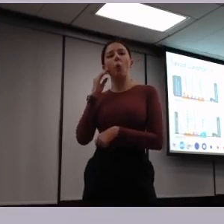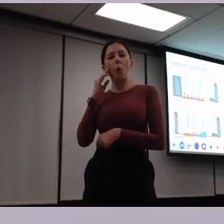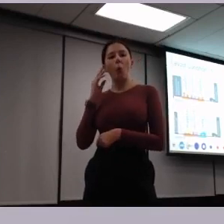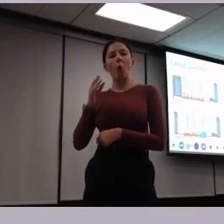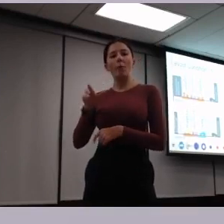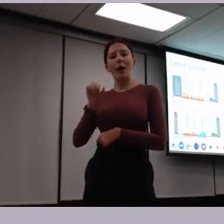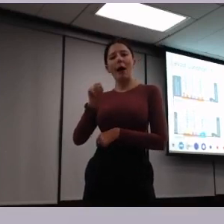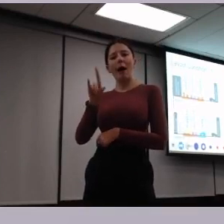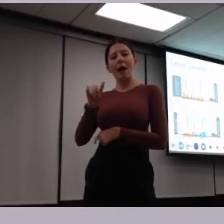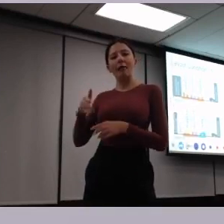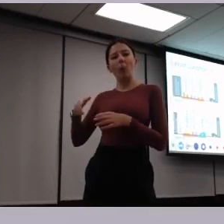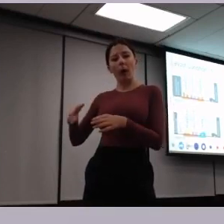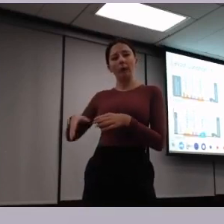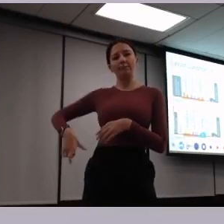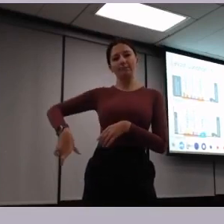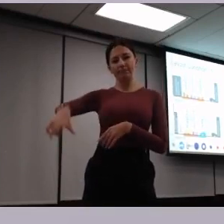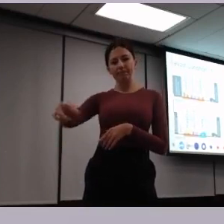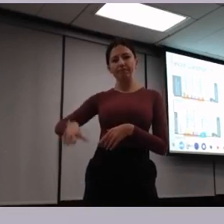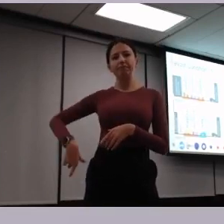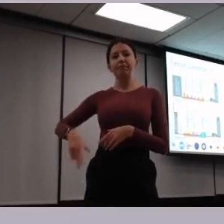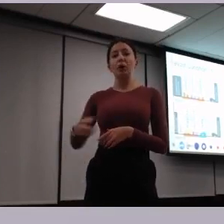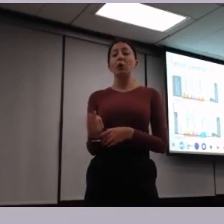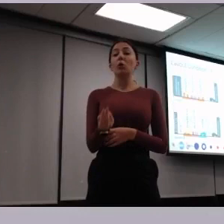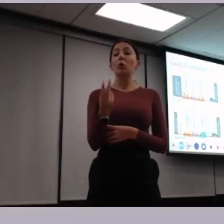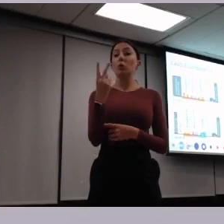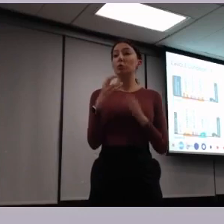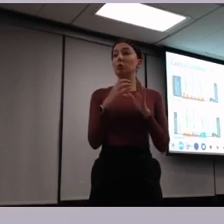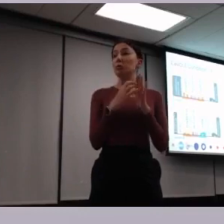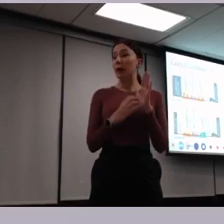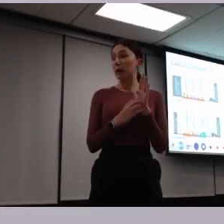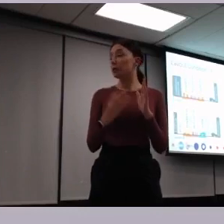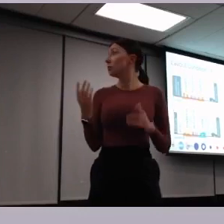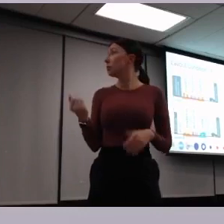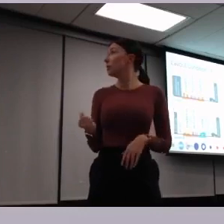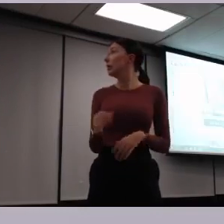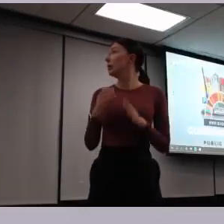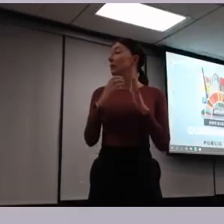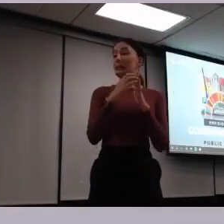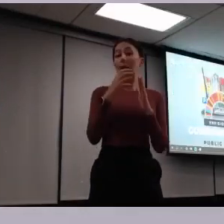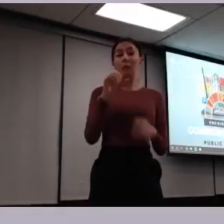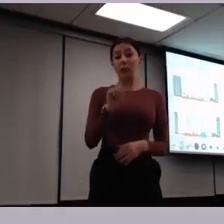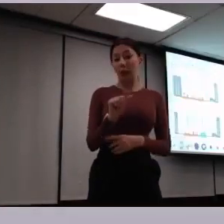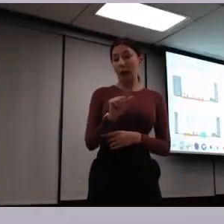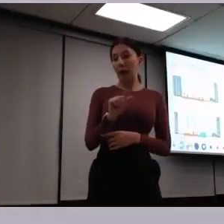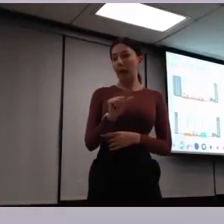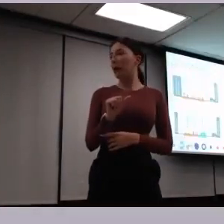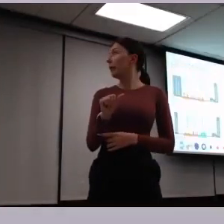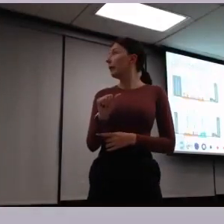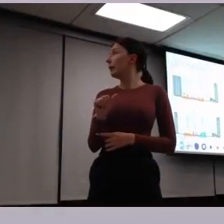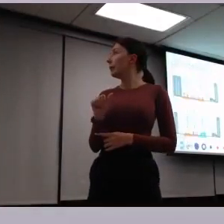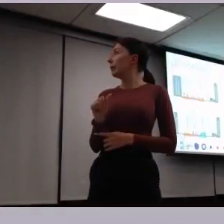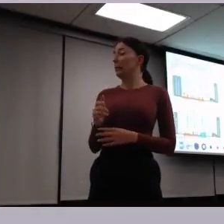In terms of the two sections, I just want to quickly talk to them. The Section eight is cut at the end of the block here.